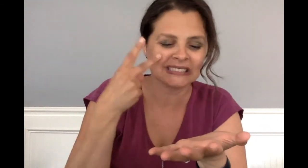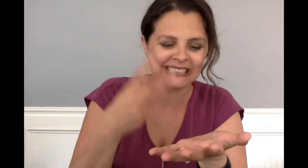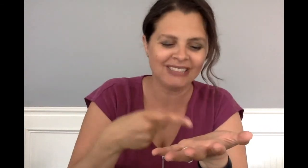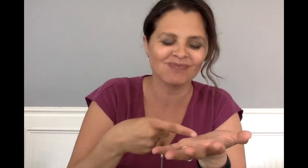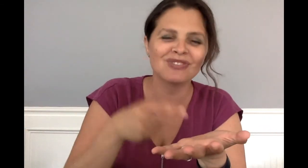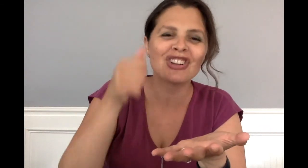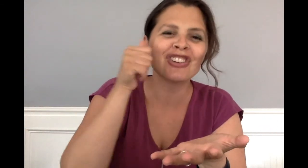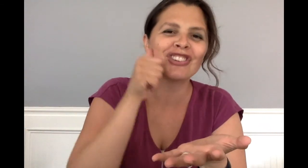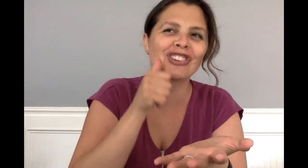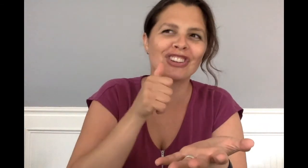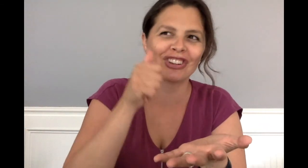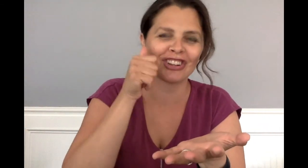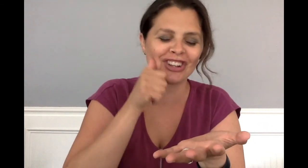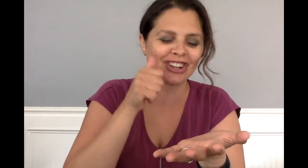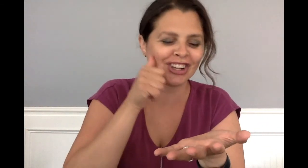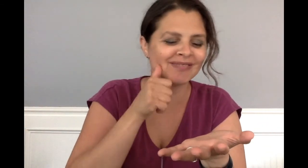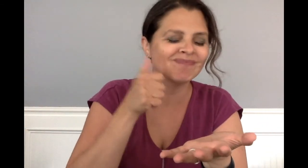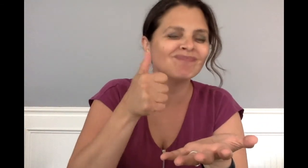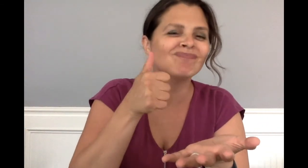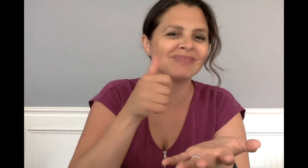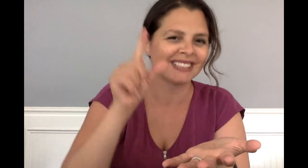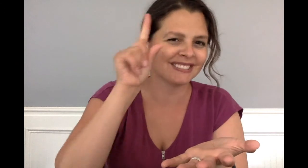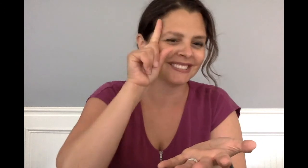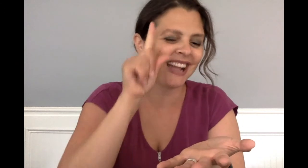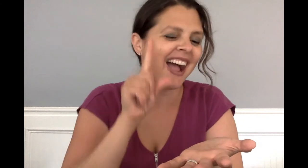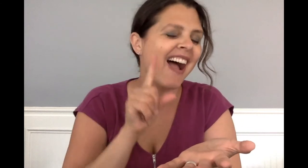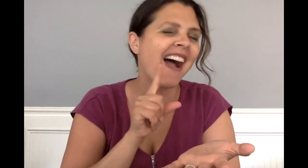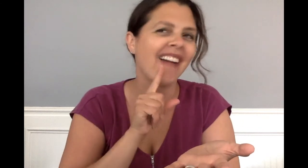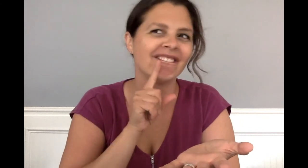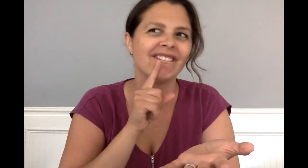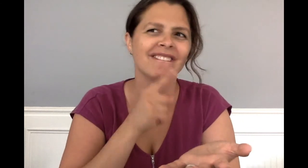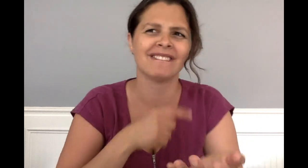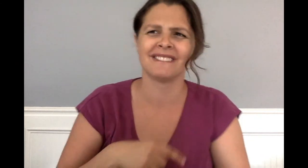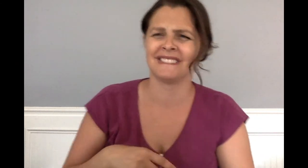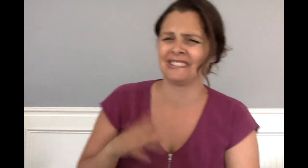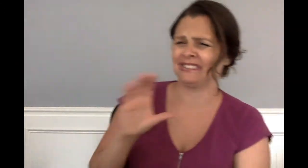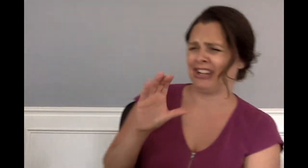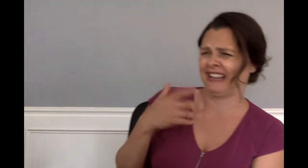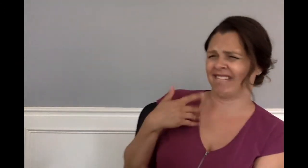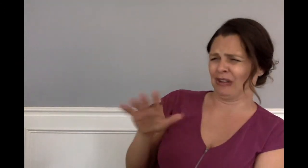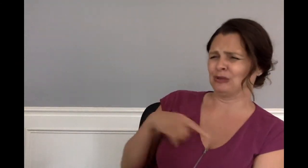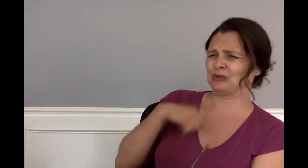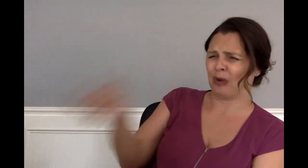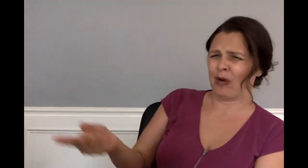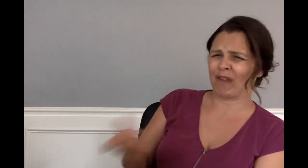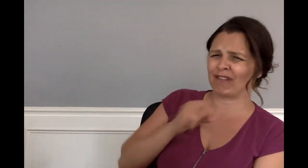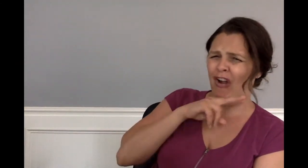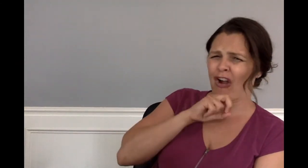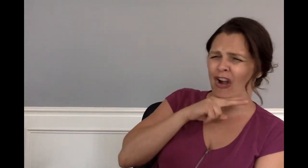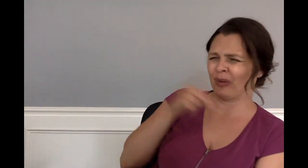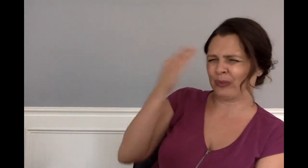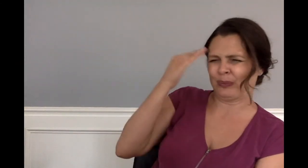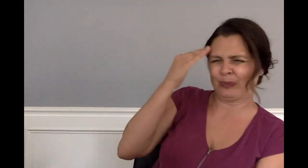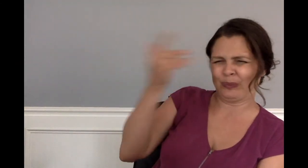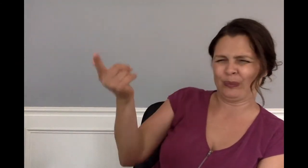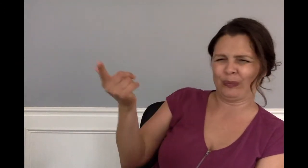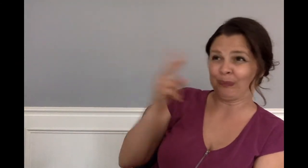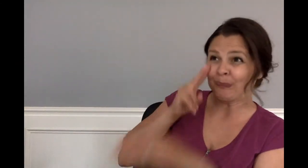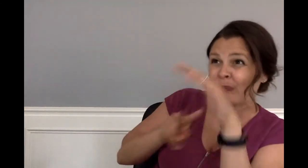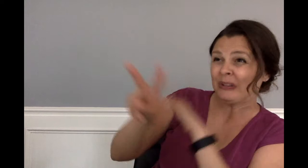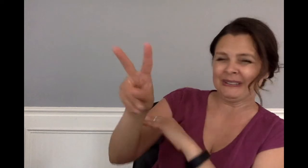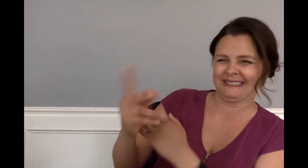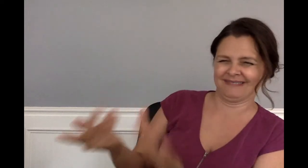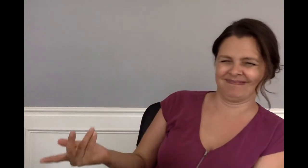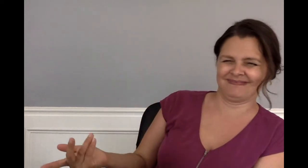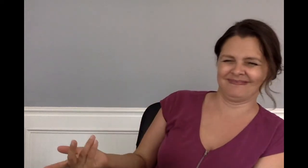“I see a girl,” she said. “She’s Deaf.” “I just told you that,” Charlie said. “It’s Frog.”